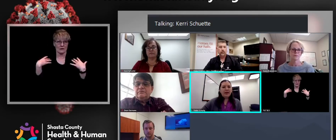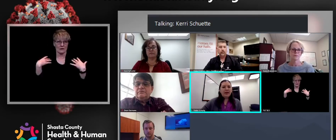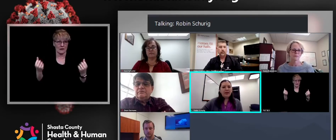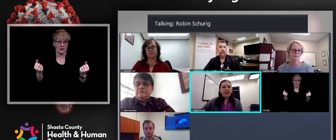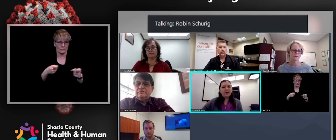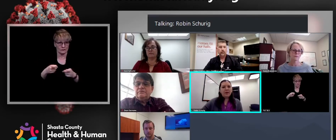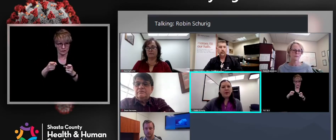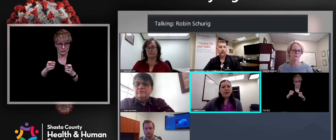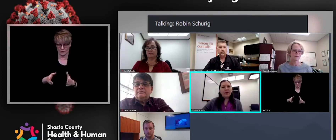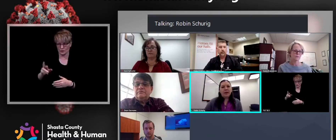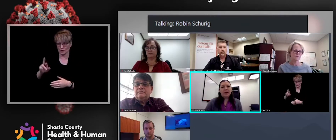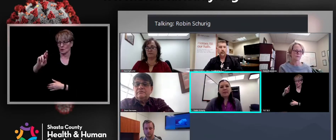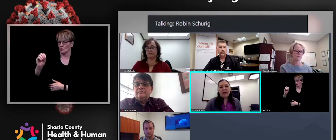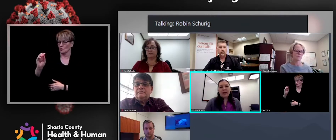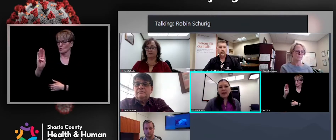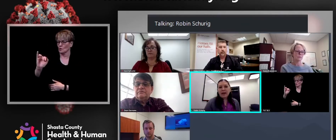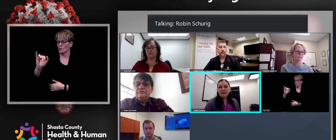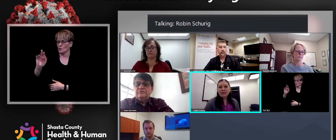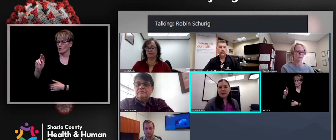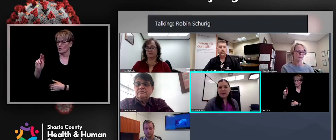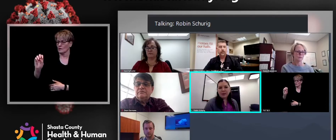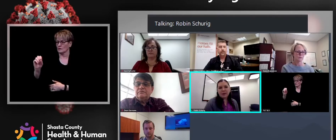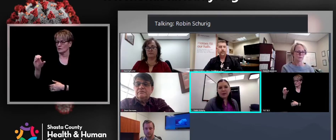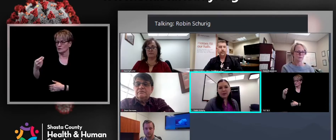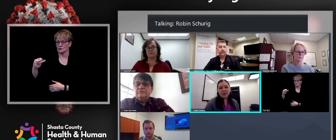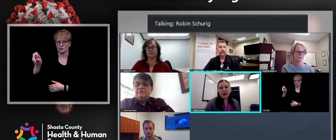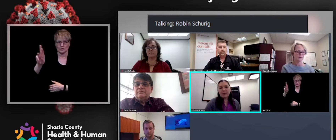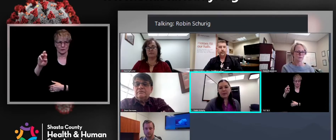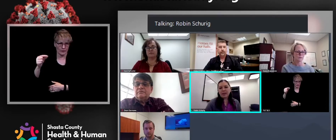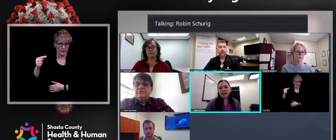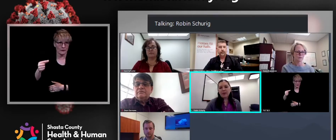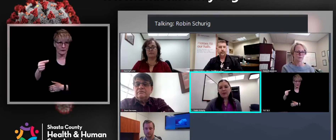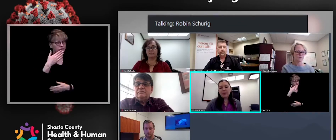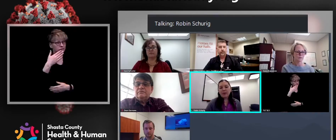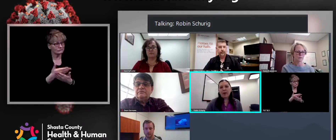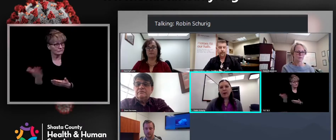All right, thank you. Good morning. I have similar news to a couple of weeks ago,